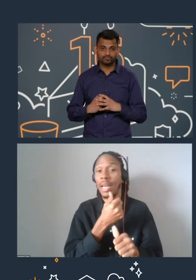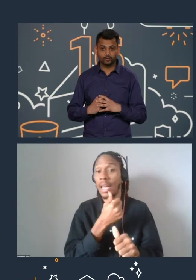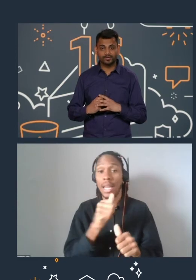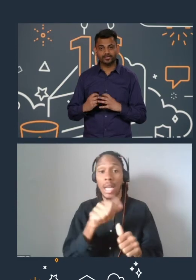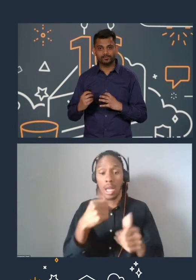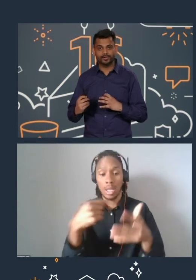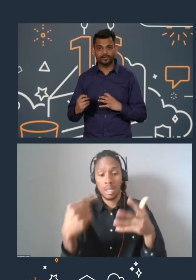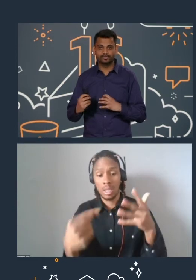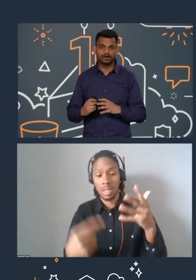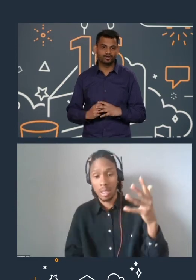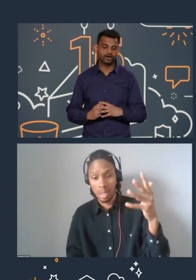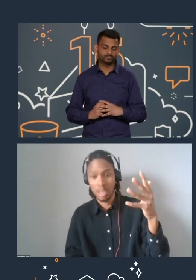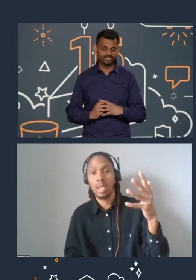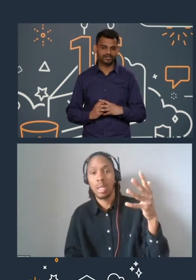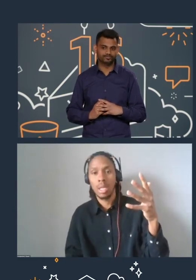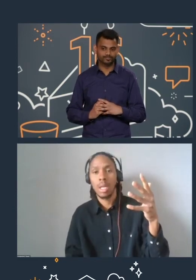would be incremental on an object level.